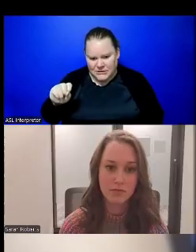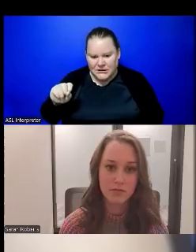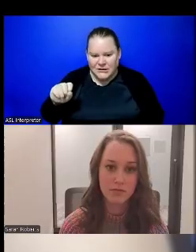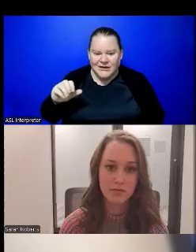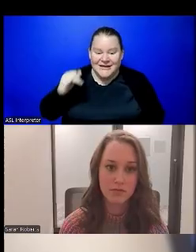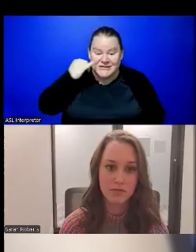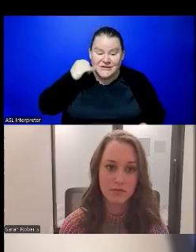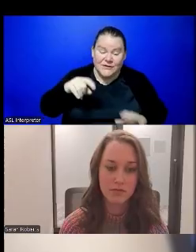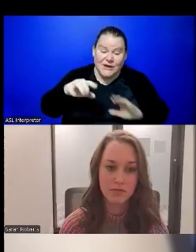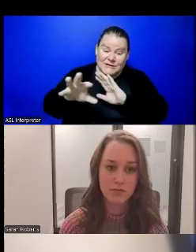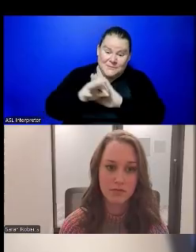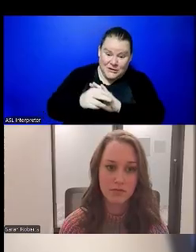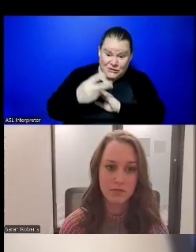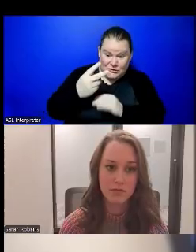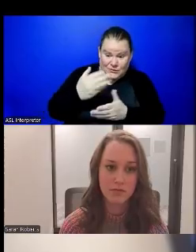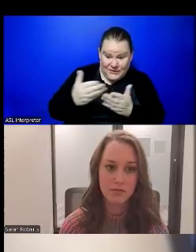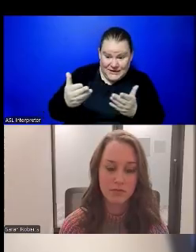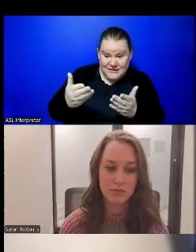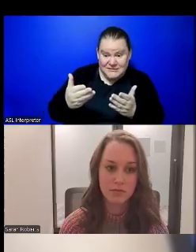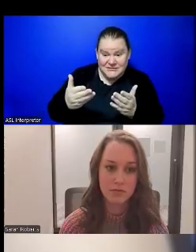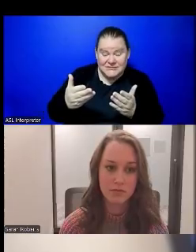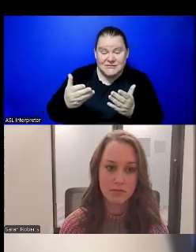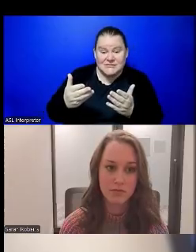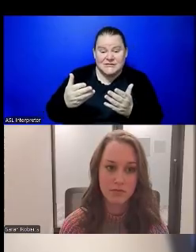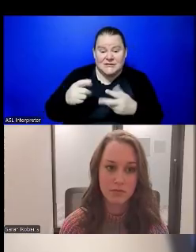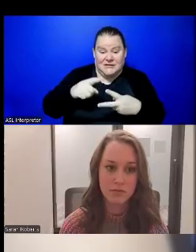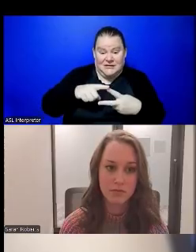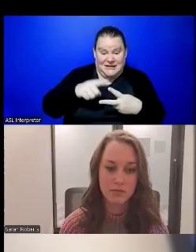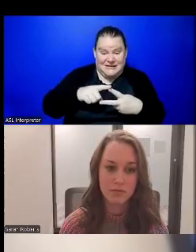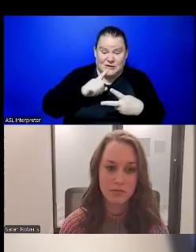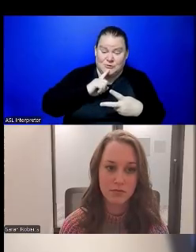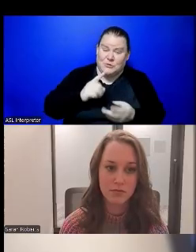things, it's that extreme underweight feeding issues as an